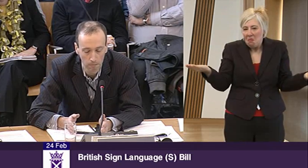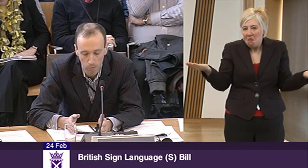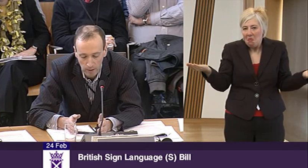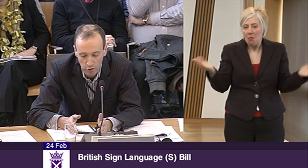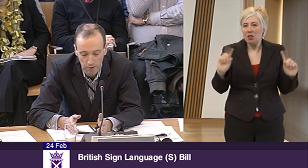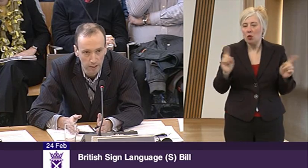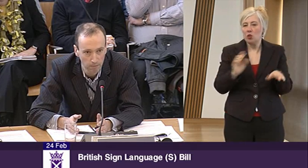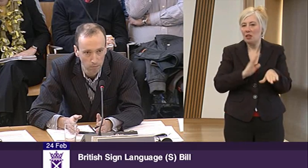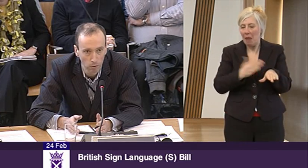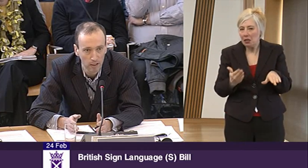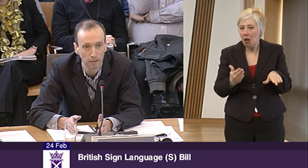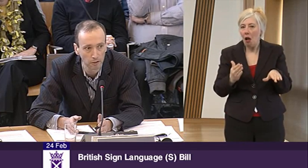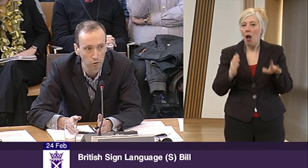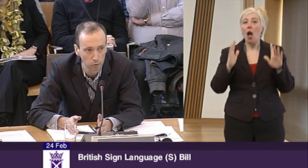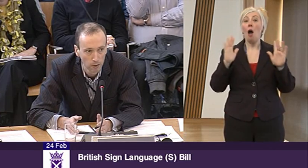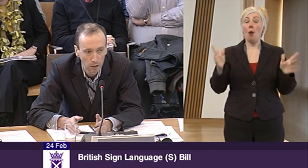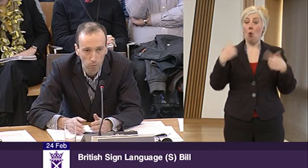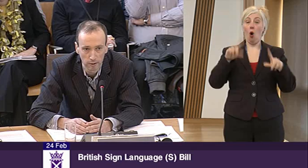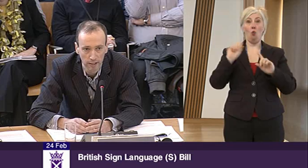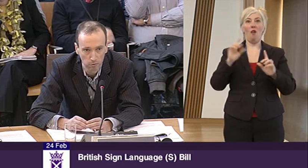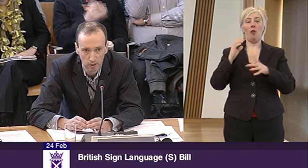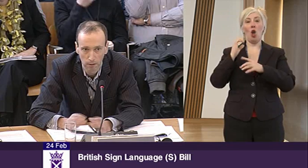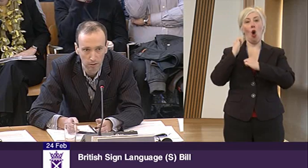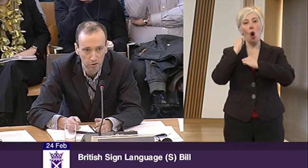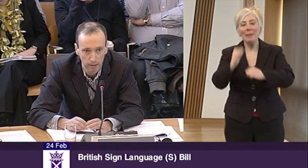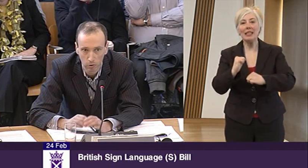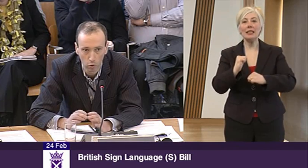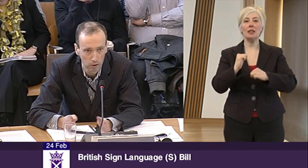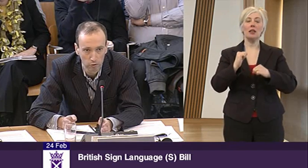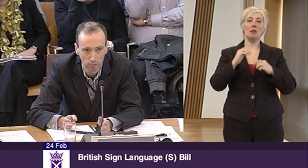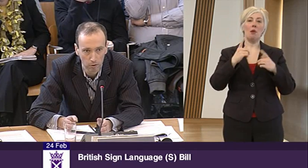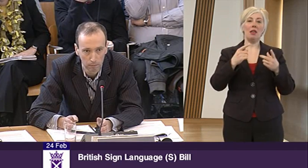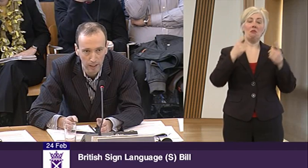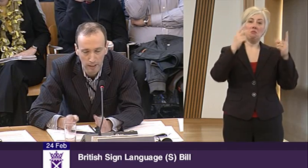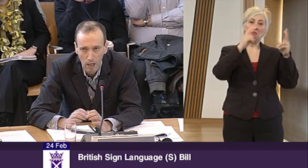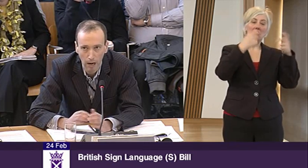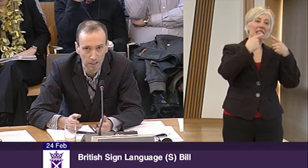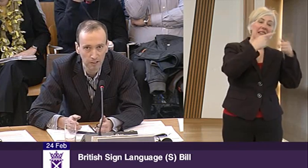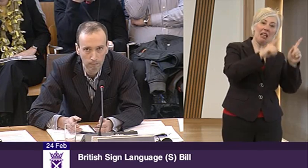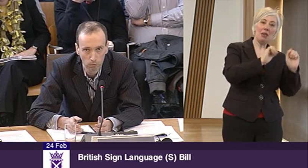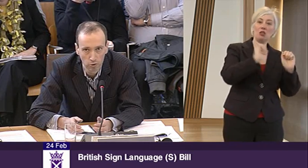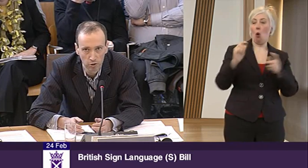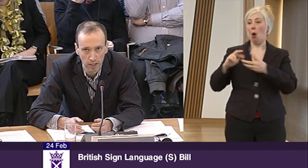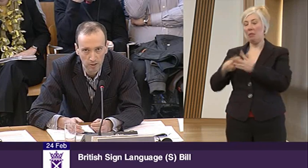we are saying that we are committing to, whether that is in a plan or a statement. A statement